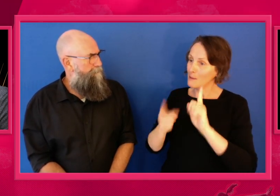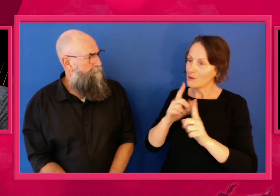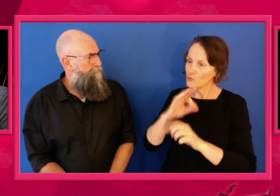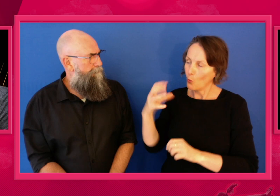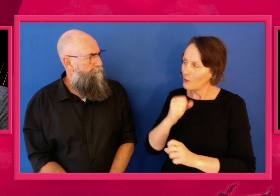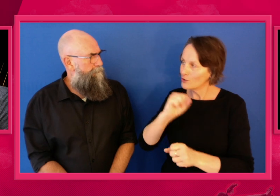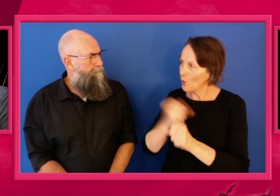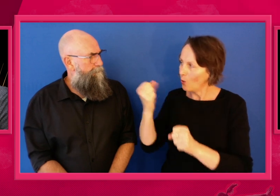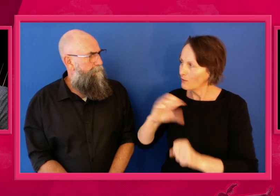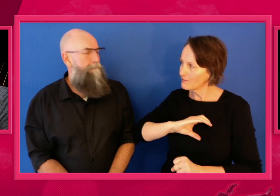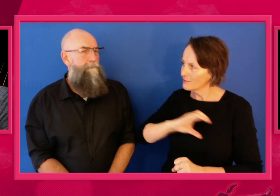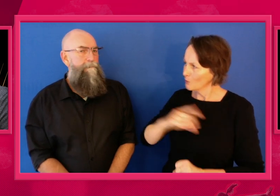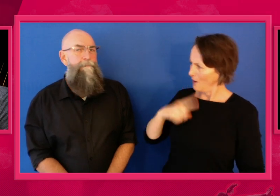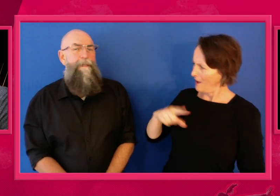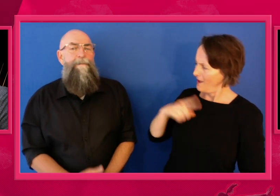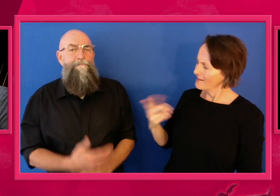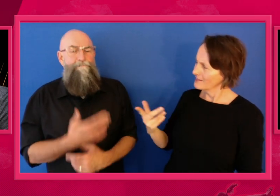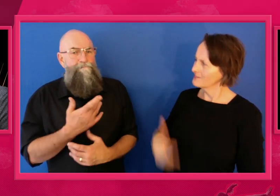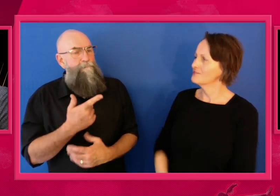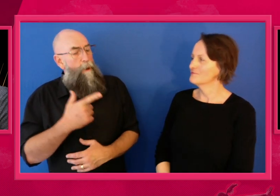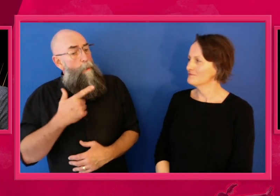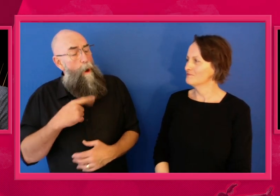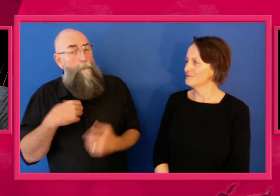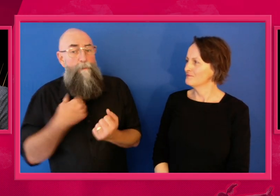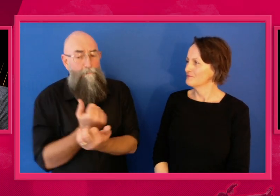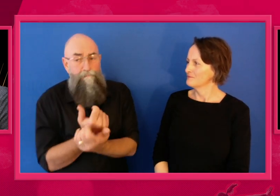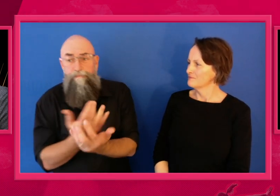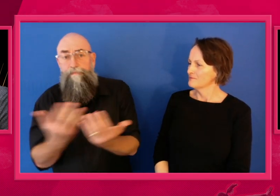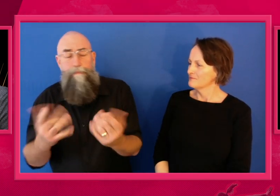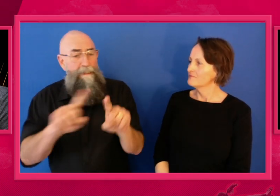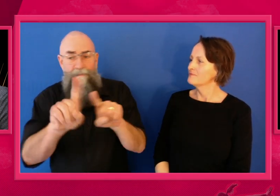Kurt Fearnley: It is, because there's multi disability in the one event sometimes, they